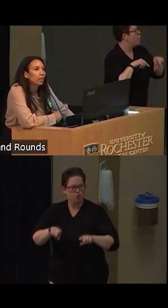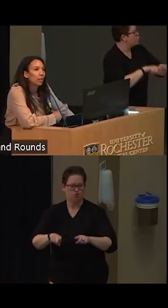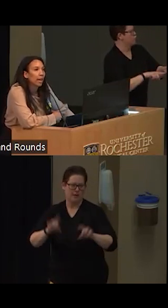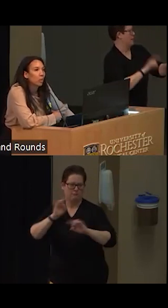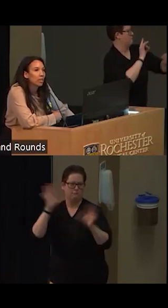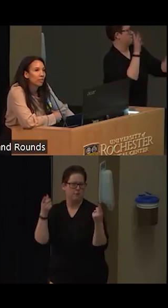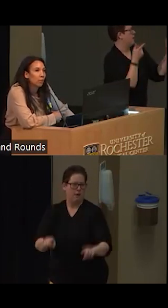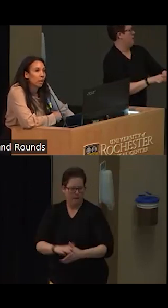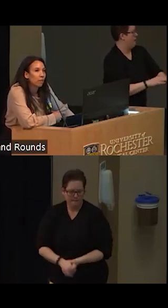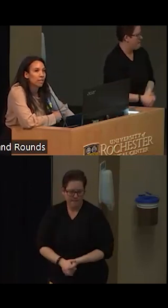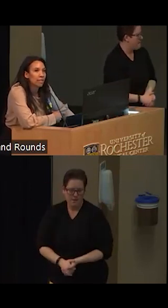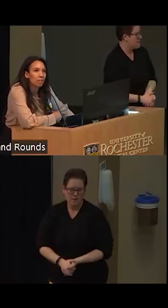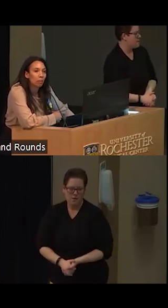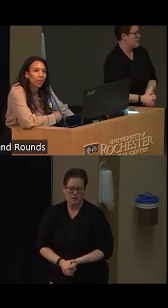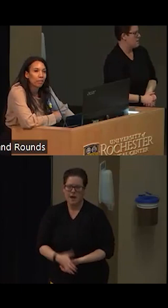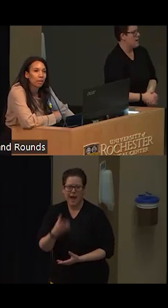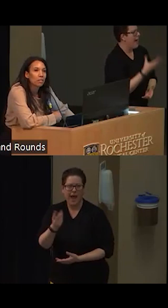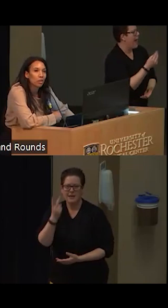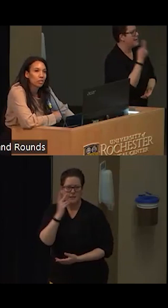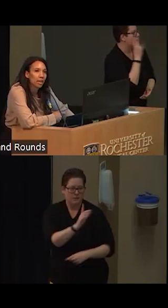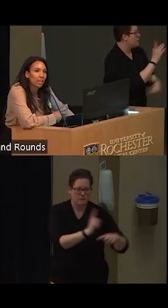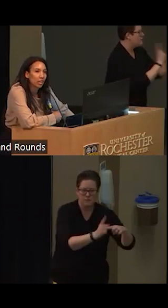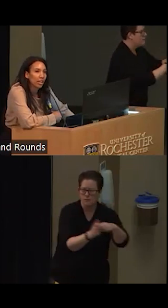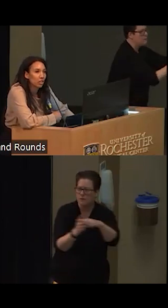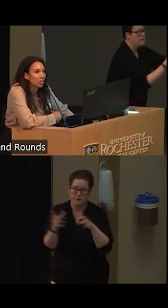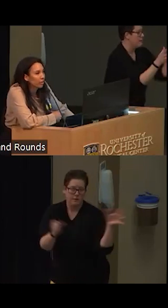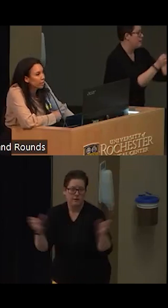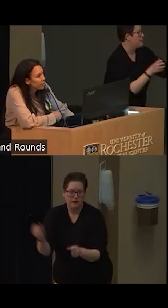really looking at what is everybody coming to the table with because Nursing education looks very